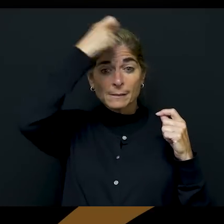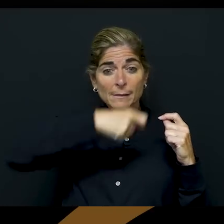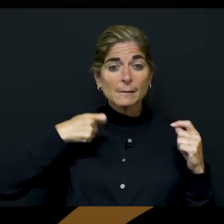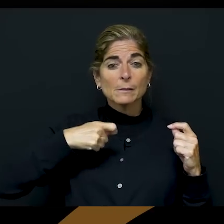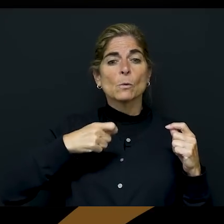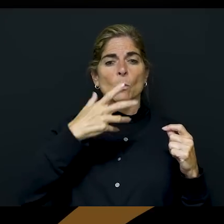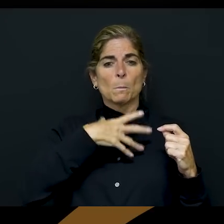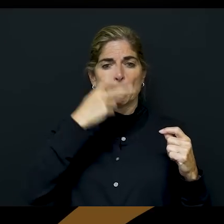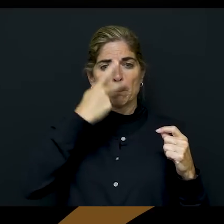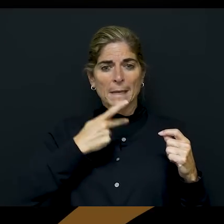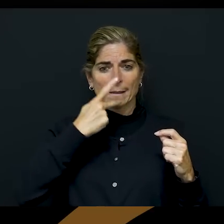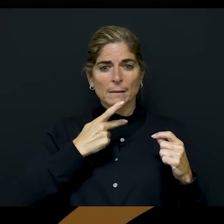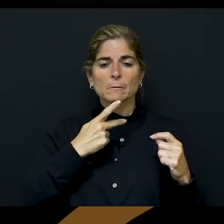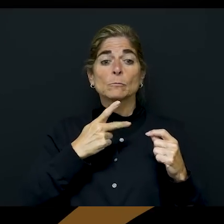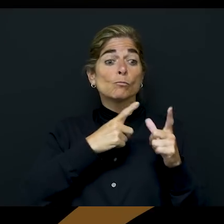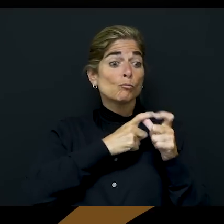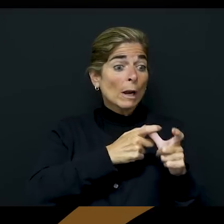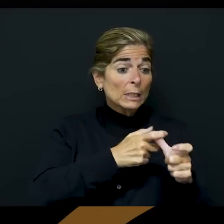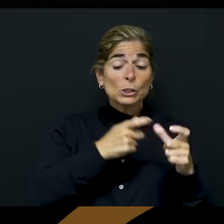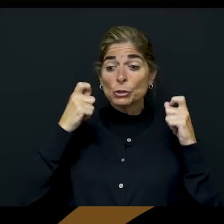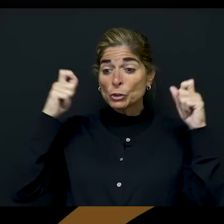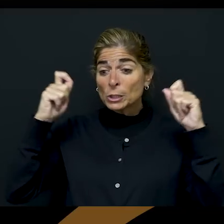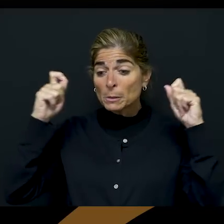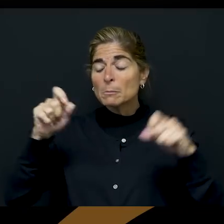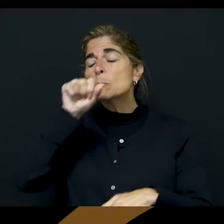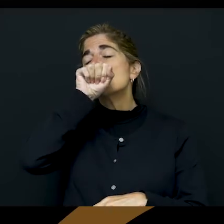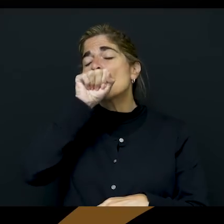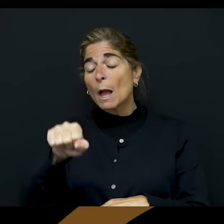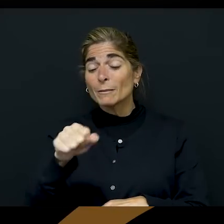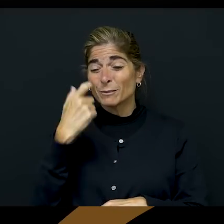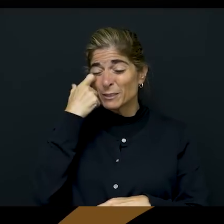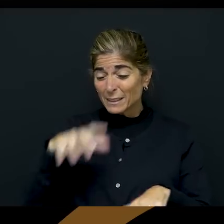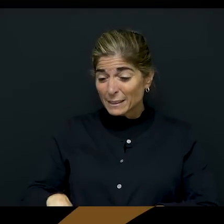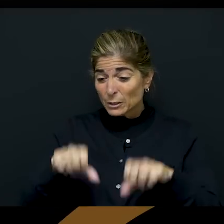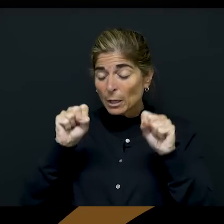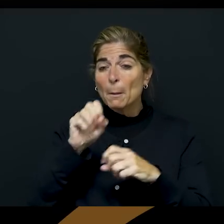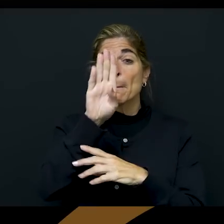I love running, going to the gym, and more recently I took up Bollywood dancing.